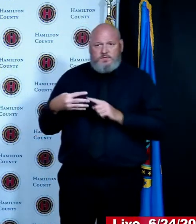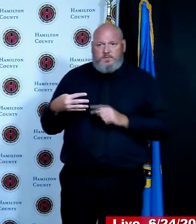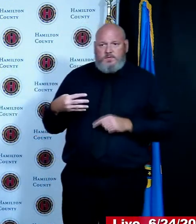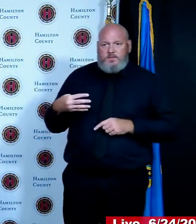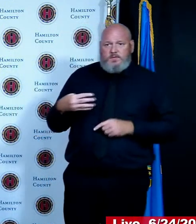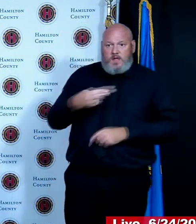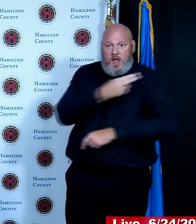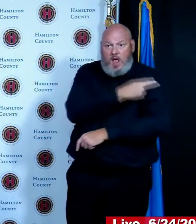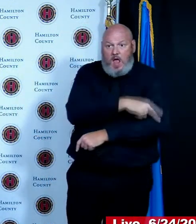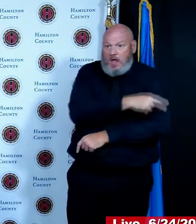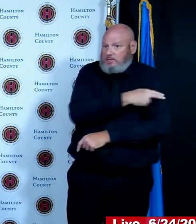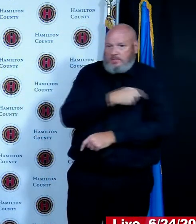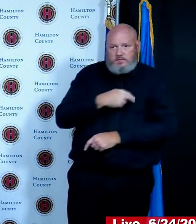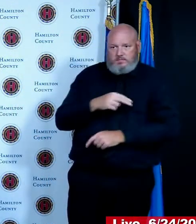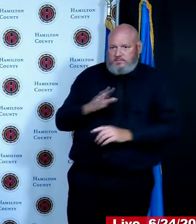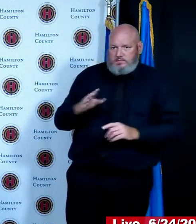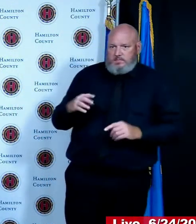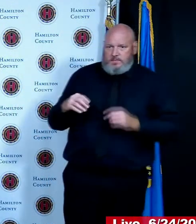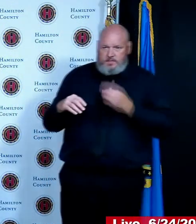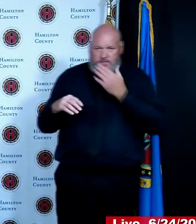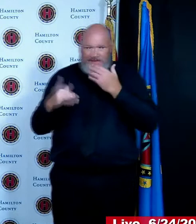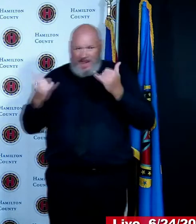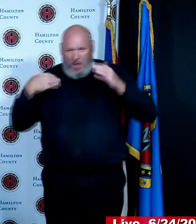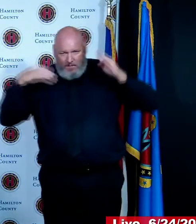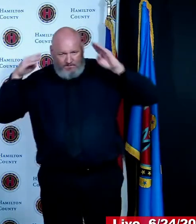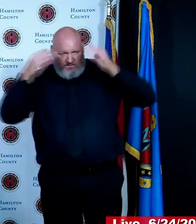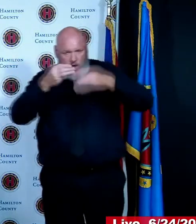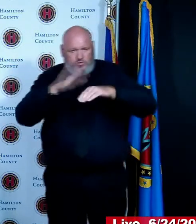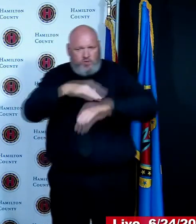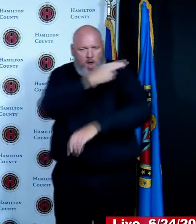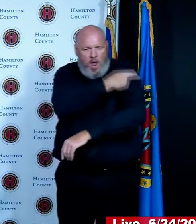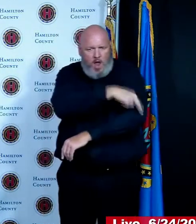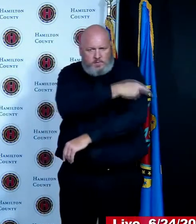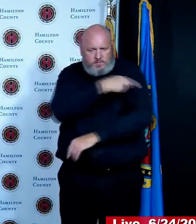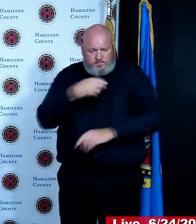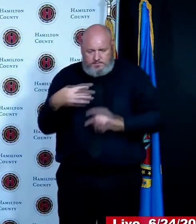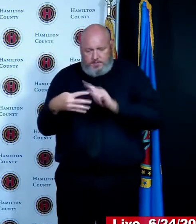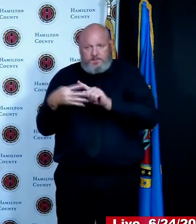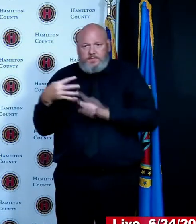have been going down so that has been a very good sign a very good indicator